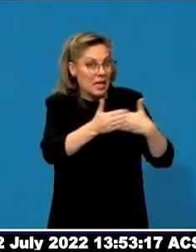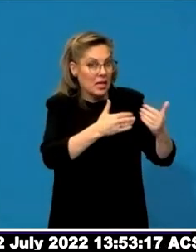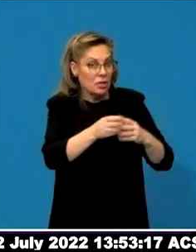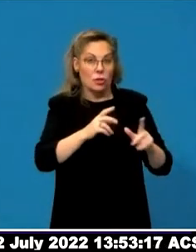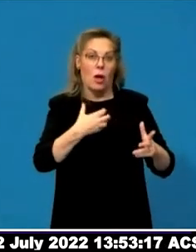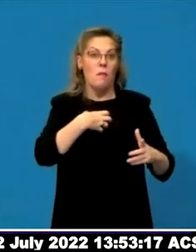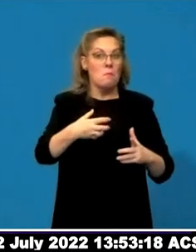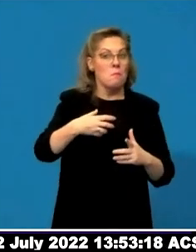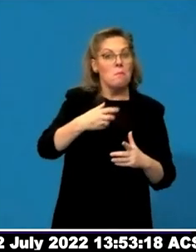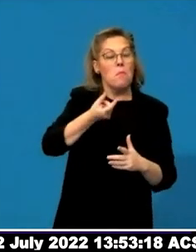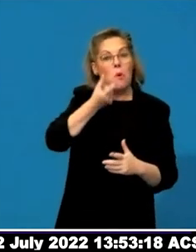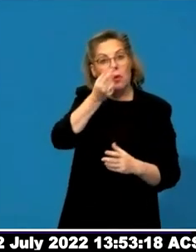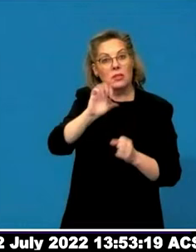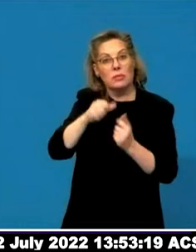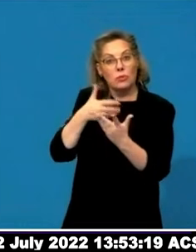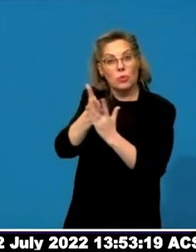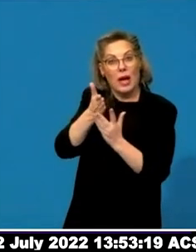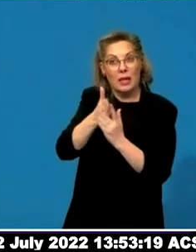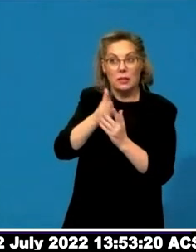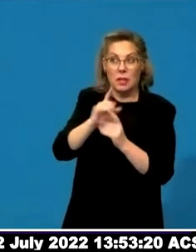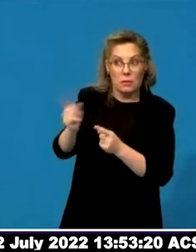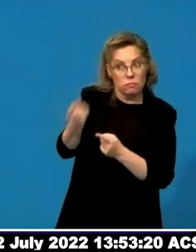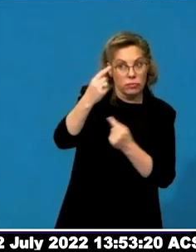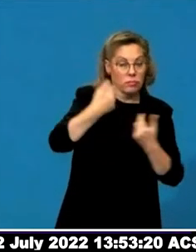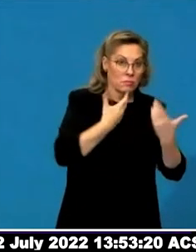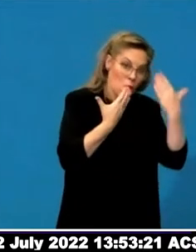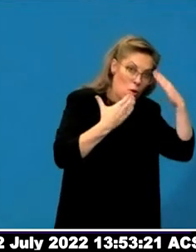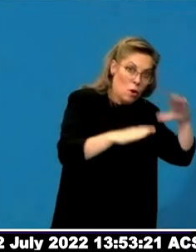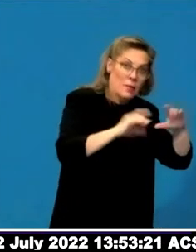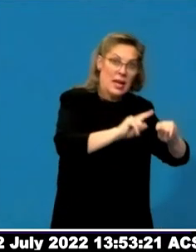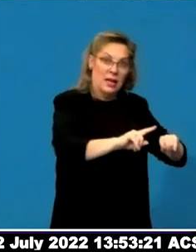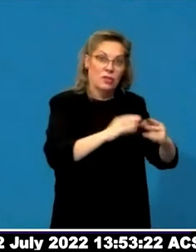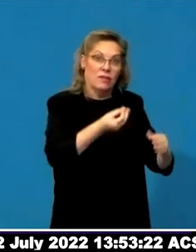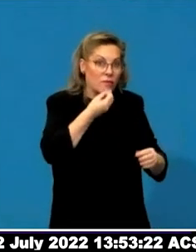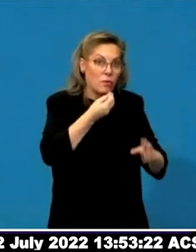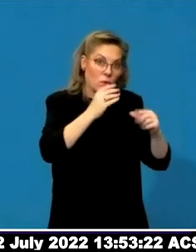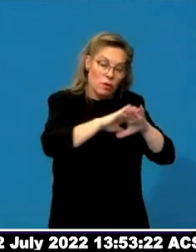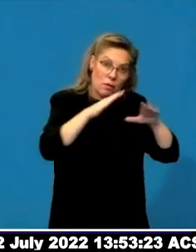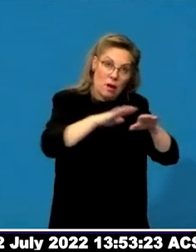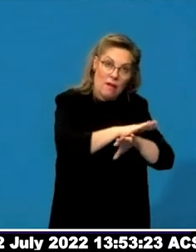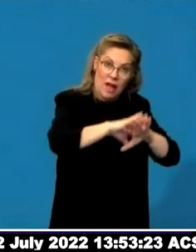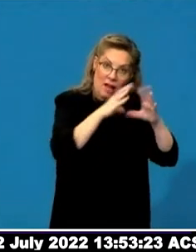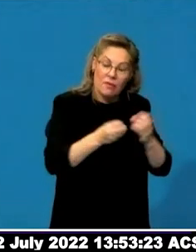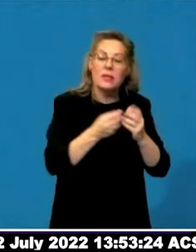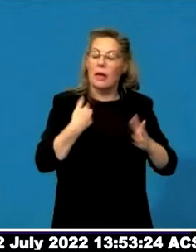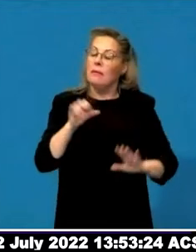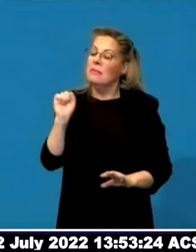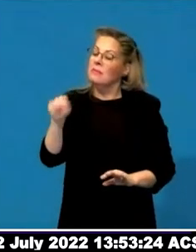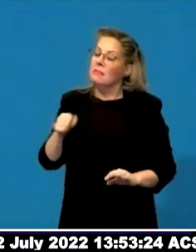MS McRAE: It does make things a lot easier in many ways, yes. Sorry. MS McMAHON: Not at all. Thank you, Chair.